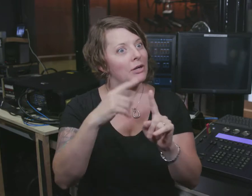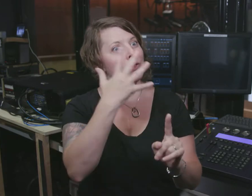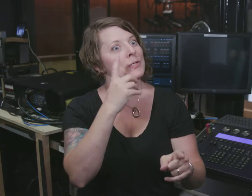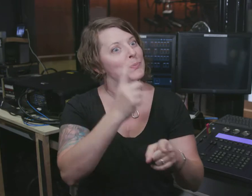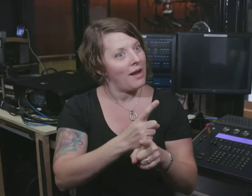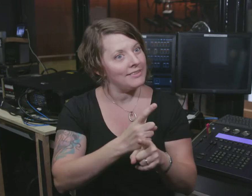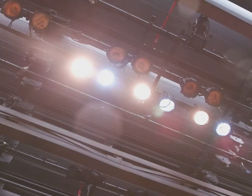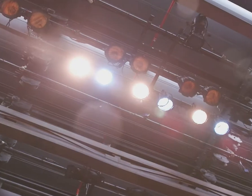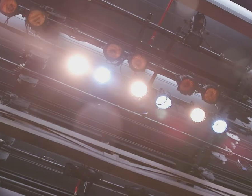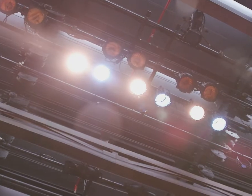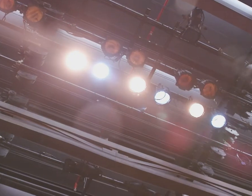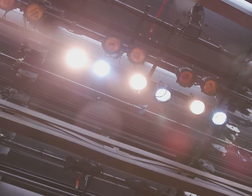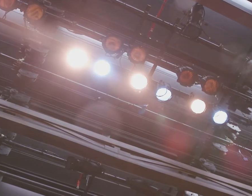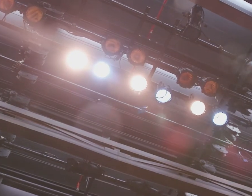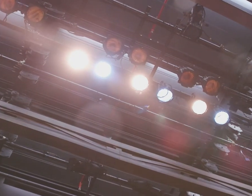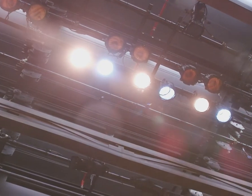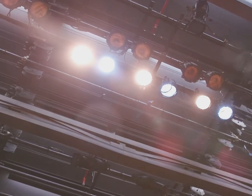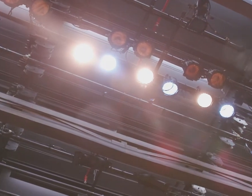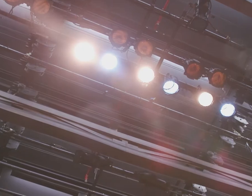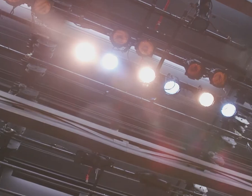we'll do it again and again to make sure it looks right.